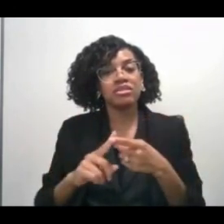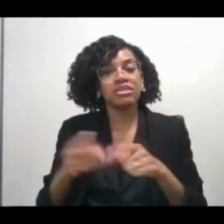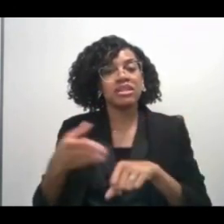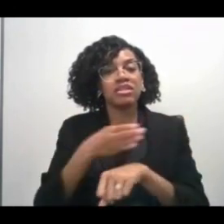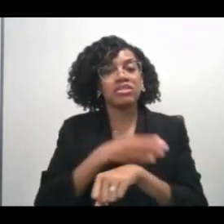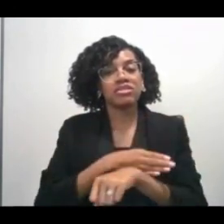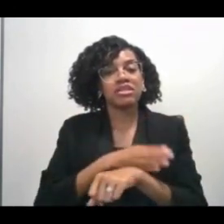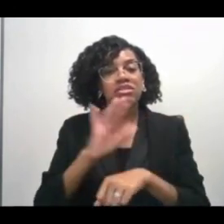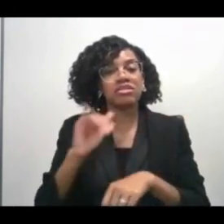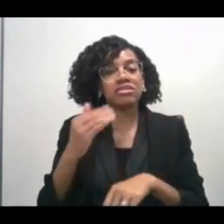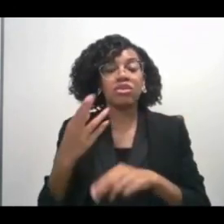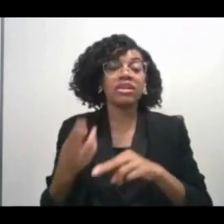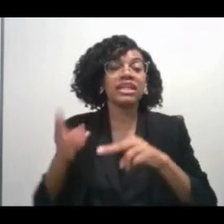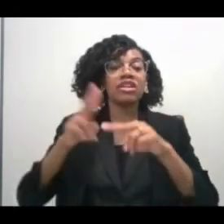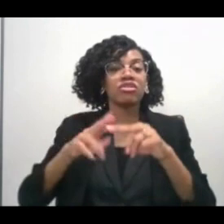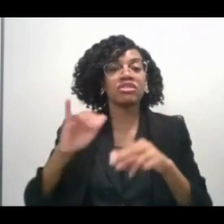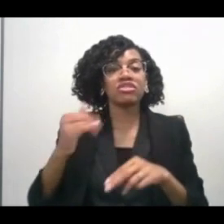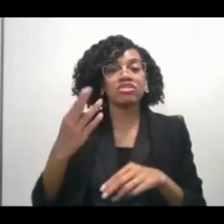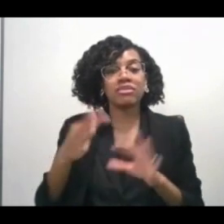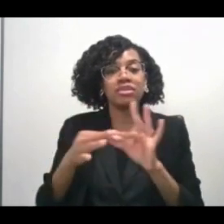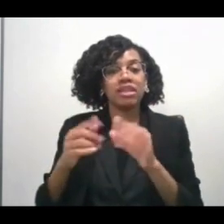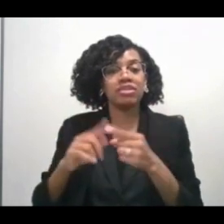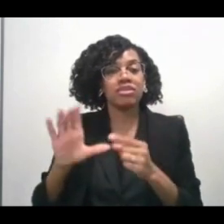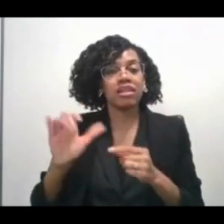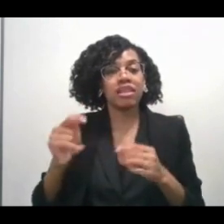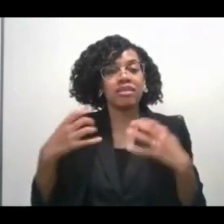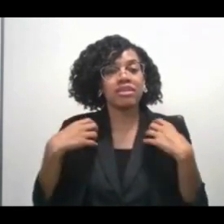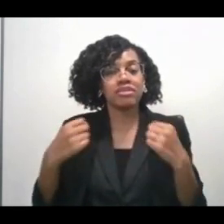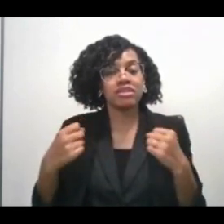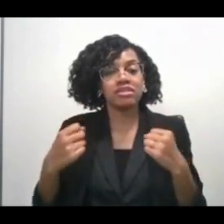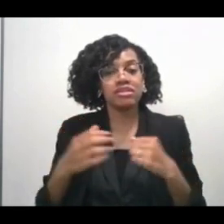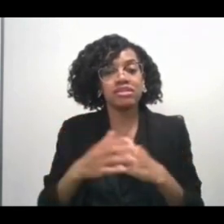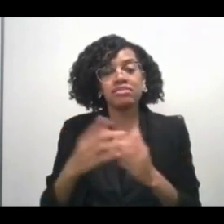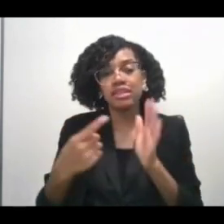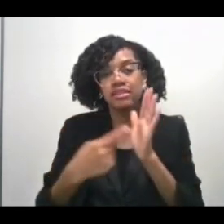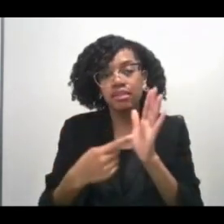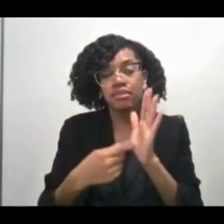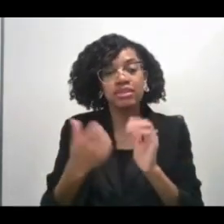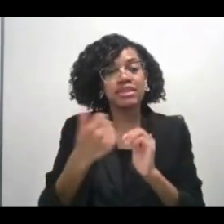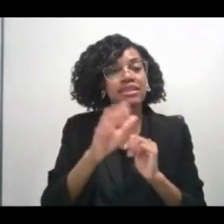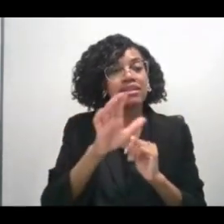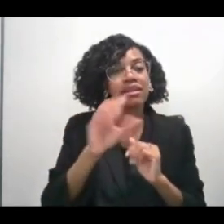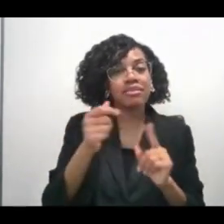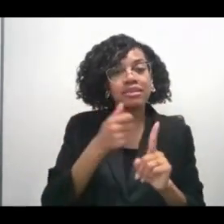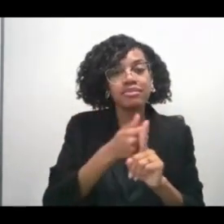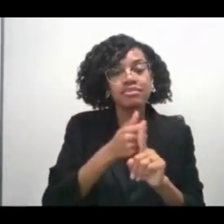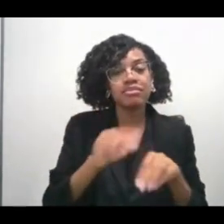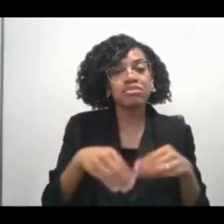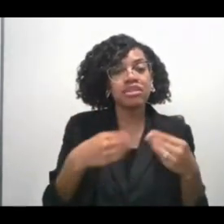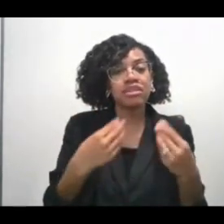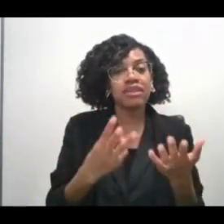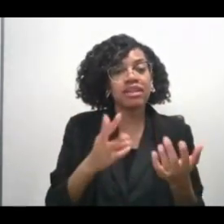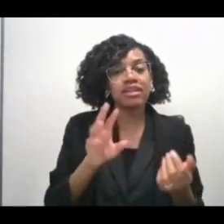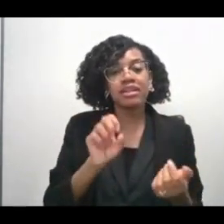a marine manufacturing facility that produces breakwaters, sea walls and restoration products, and hiring teams to run produce